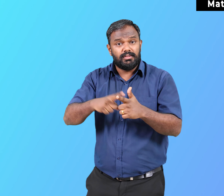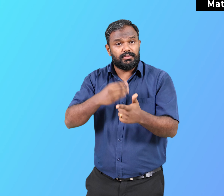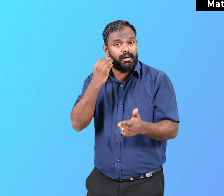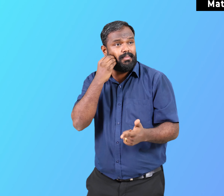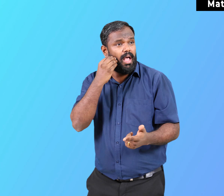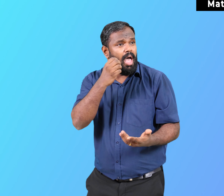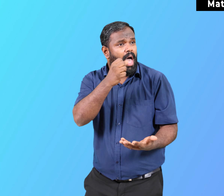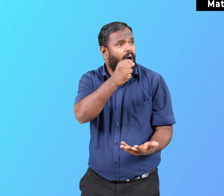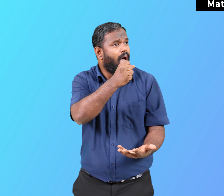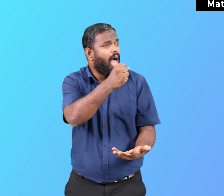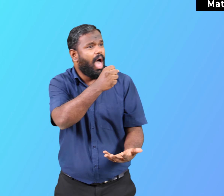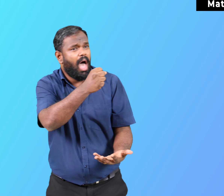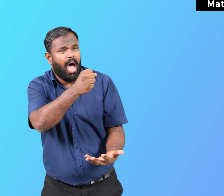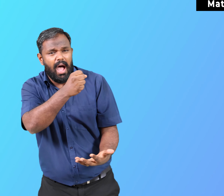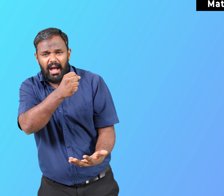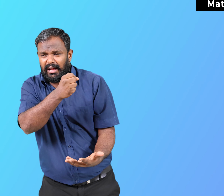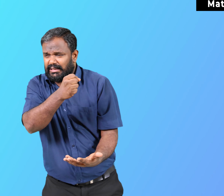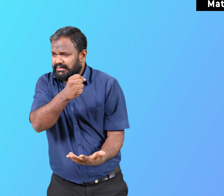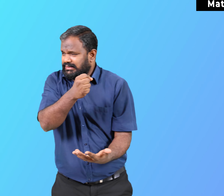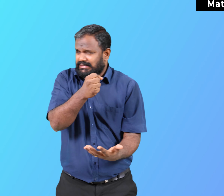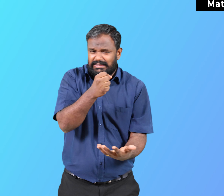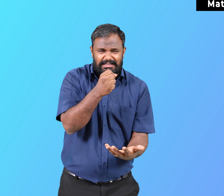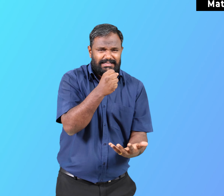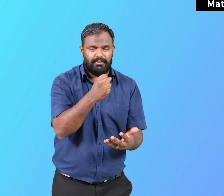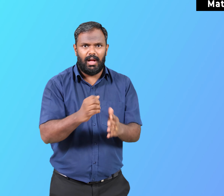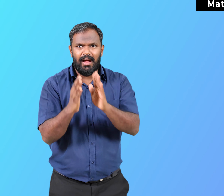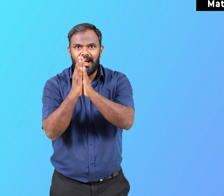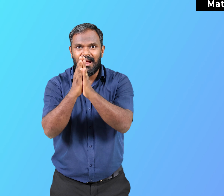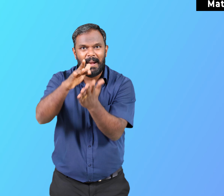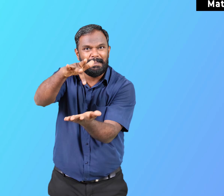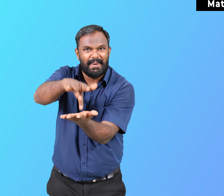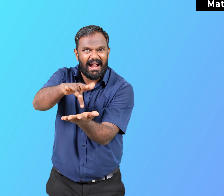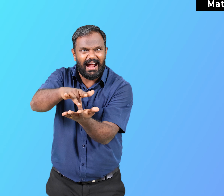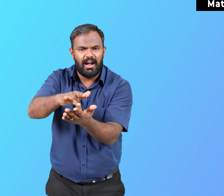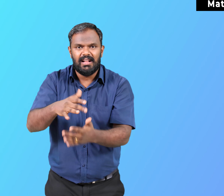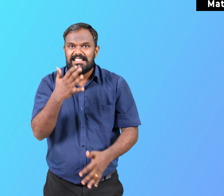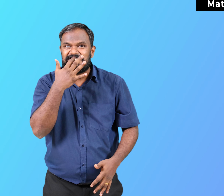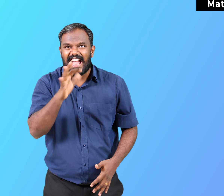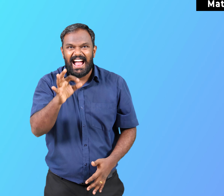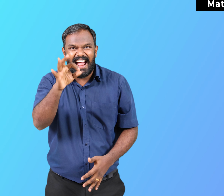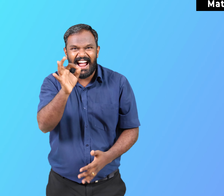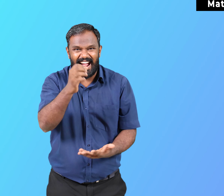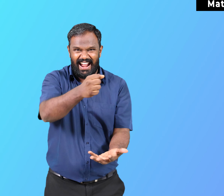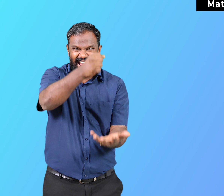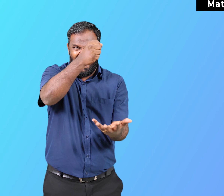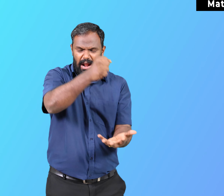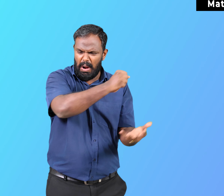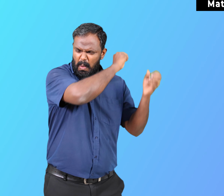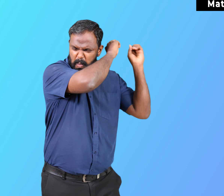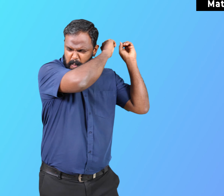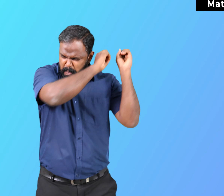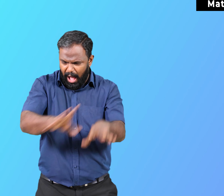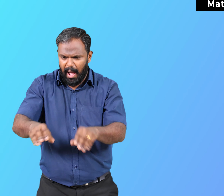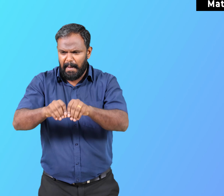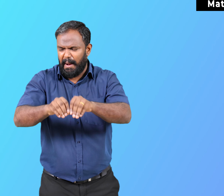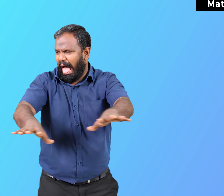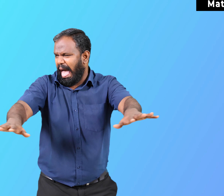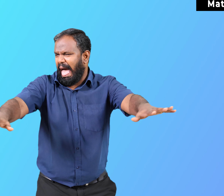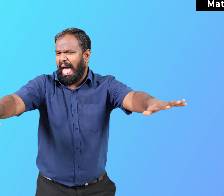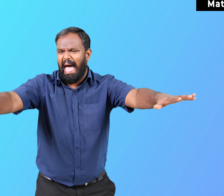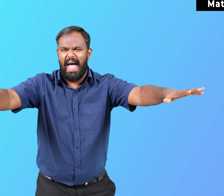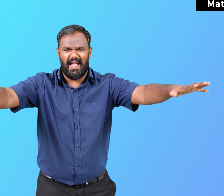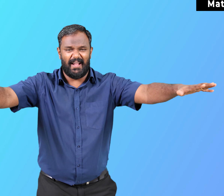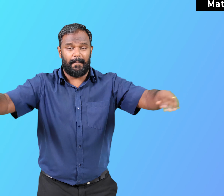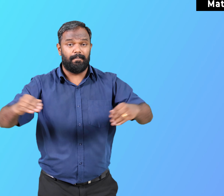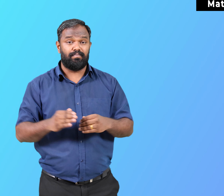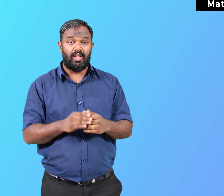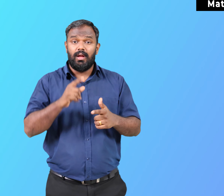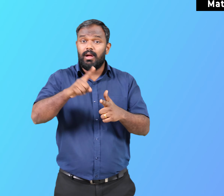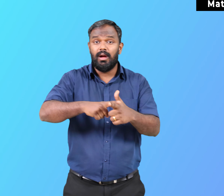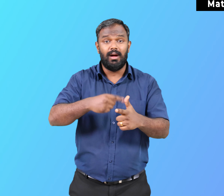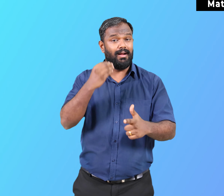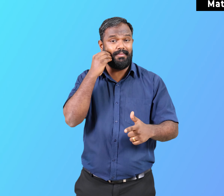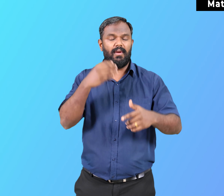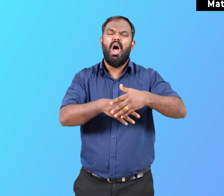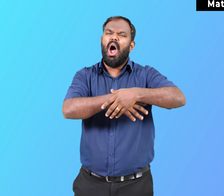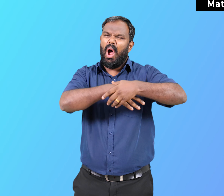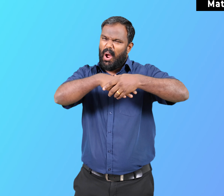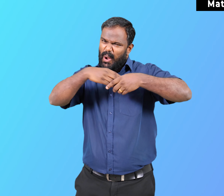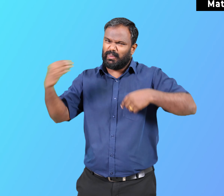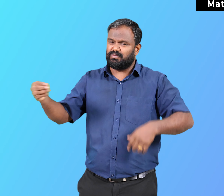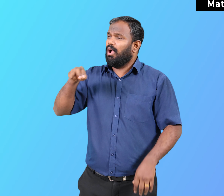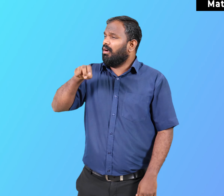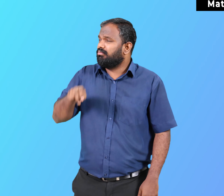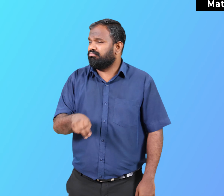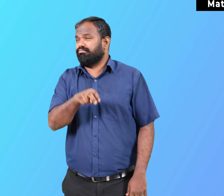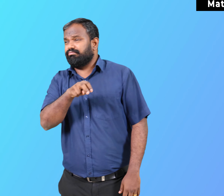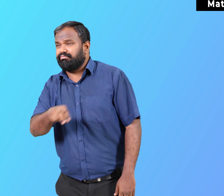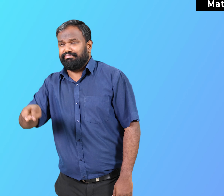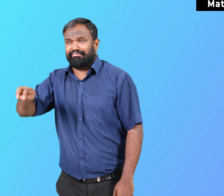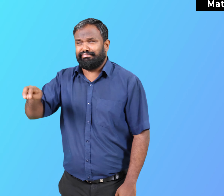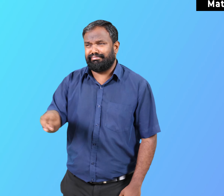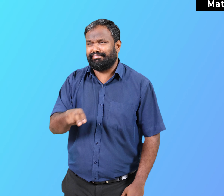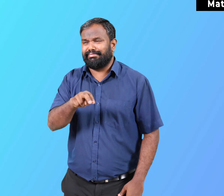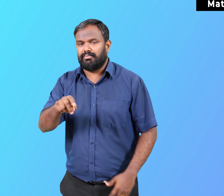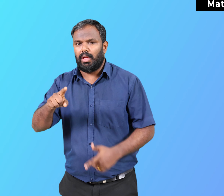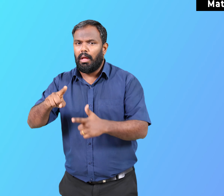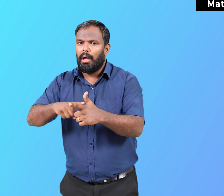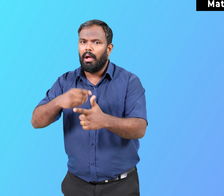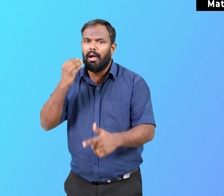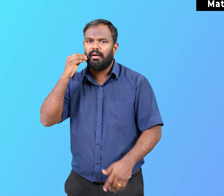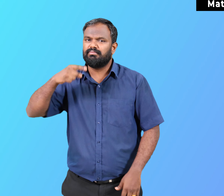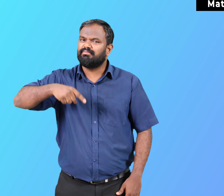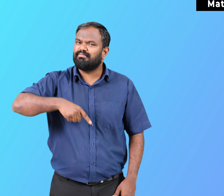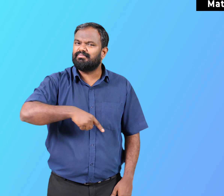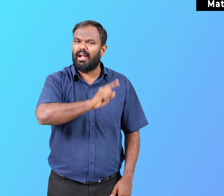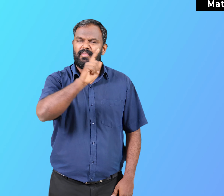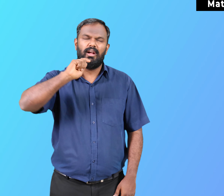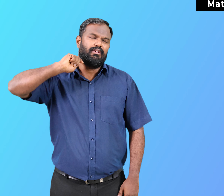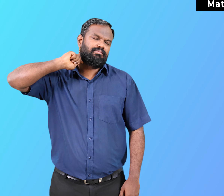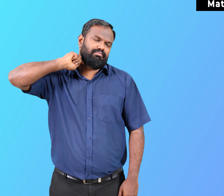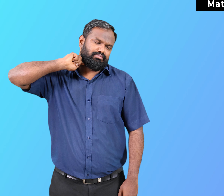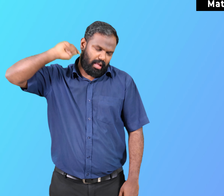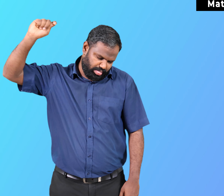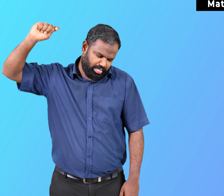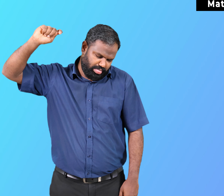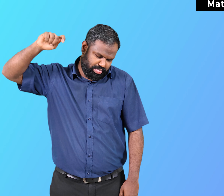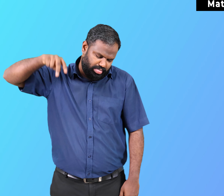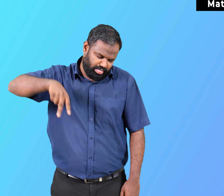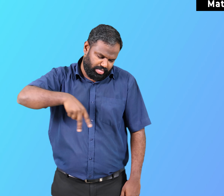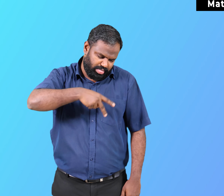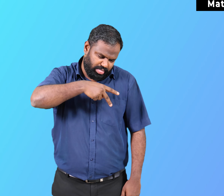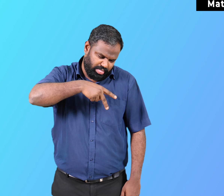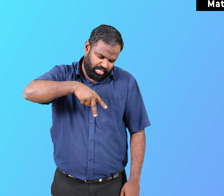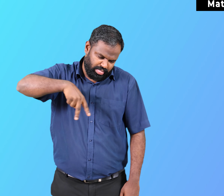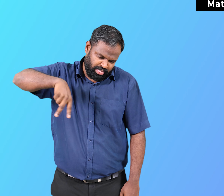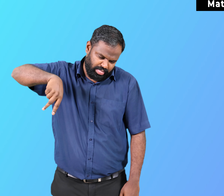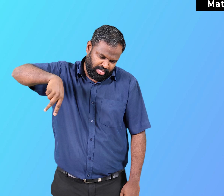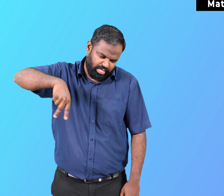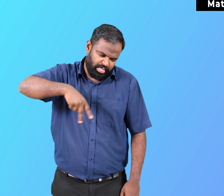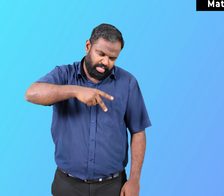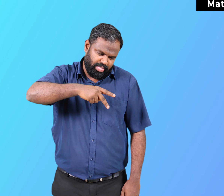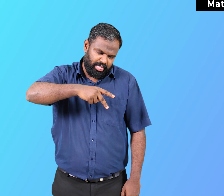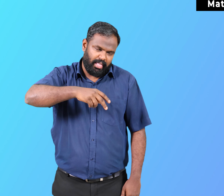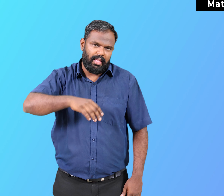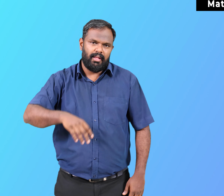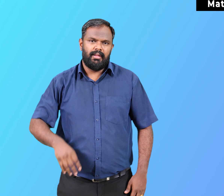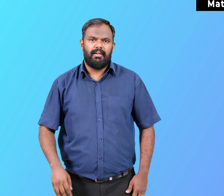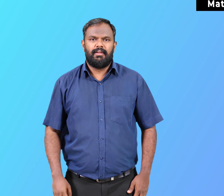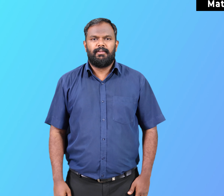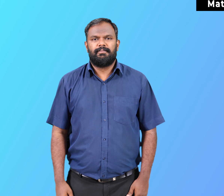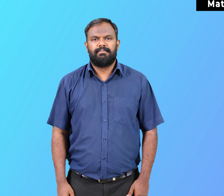So Judas threw the money into the Temple. Then he went out from there and hanged himself.